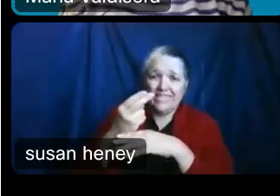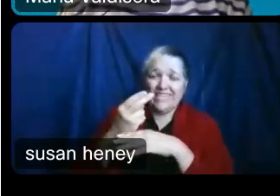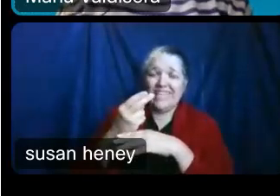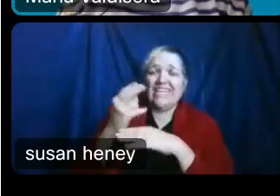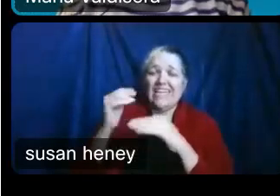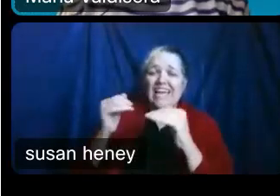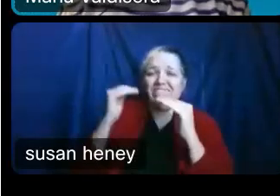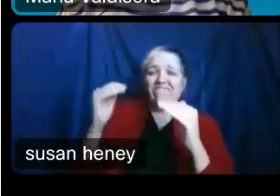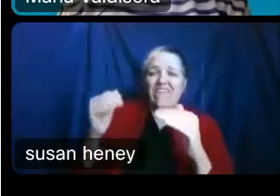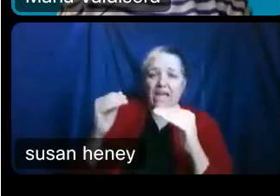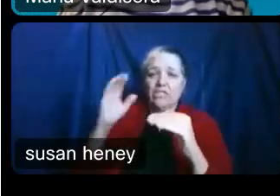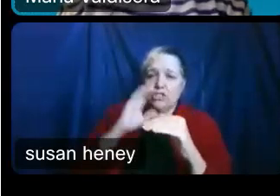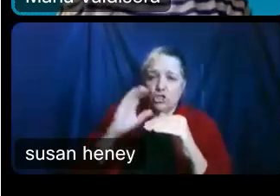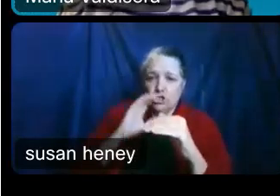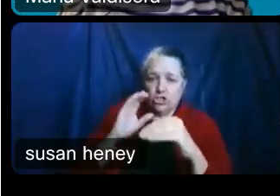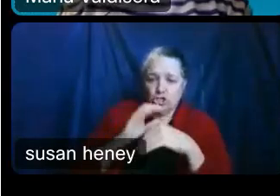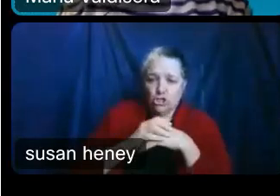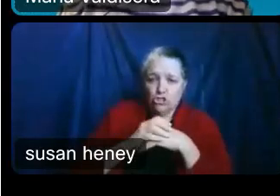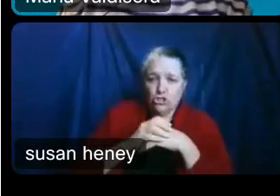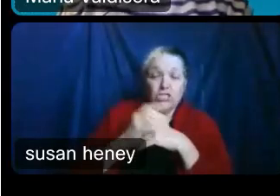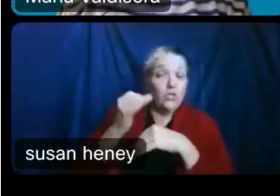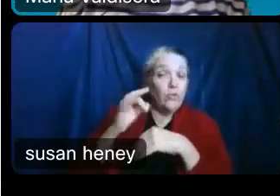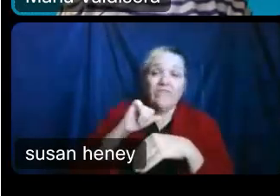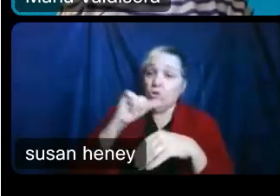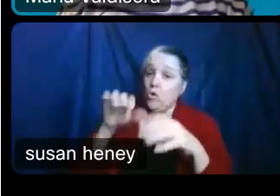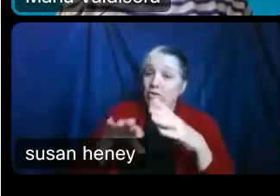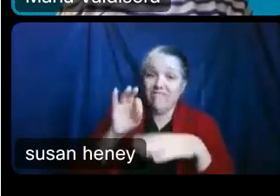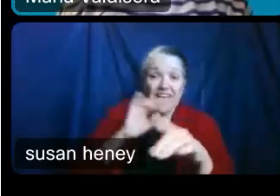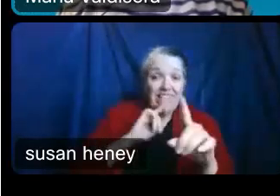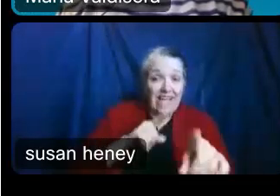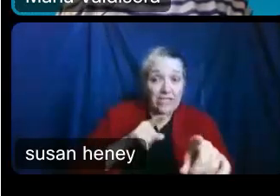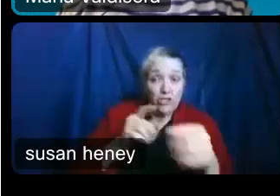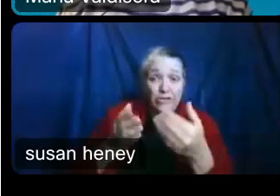So, if you are not quickly finding the answer to your data question with the single search